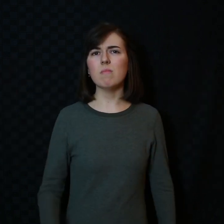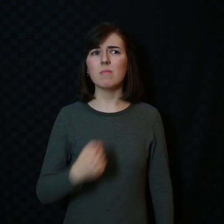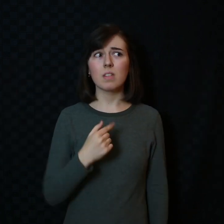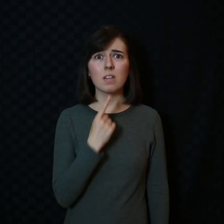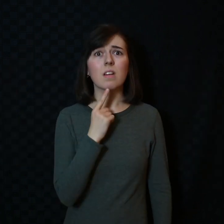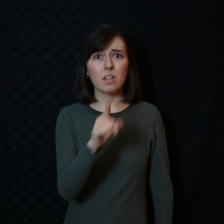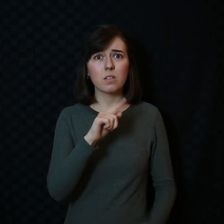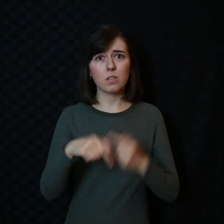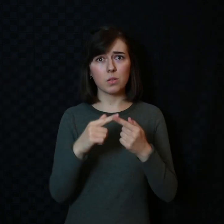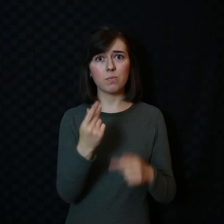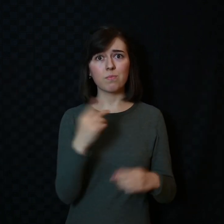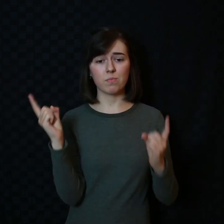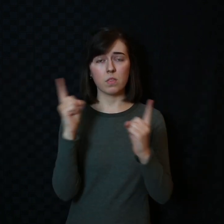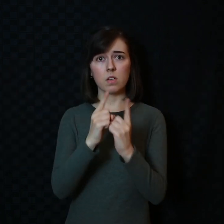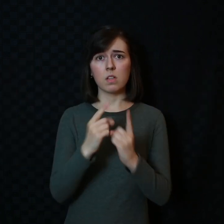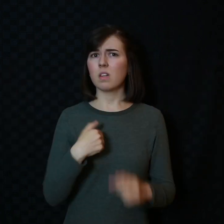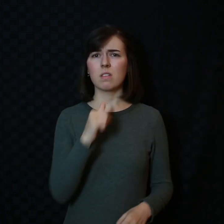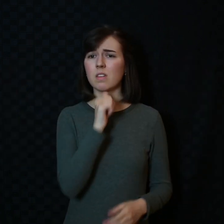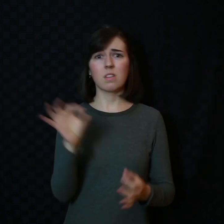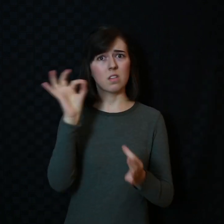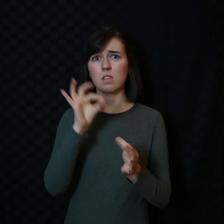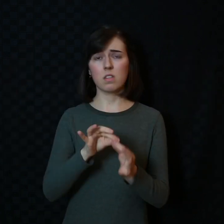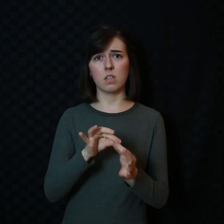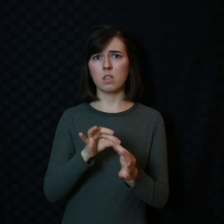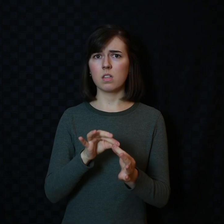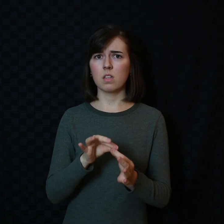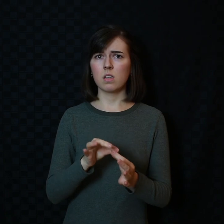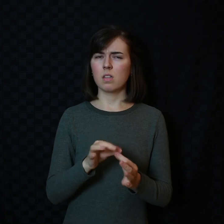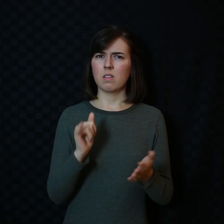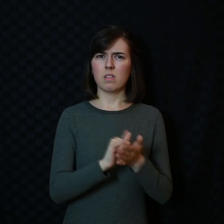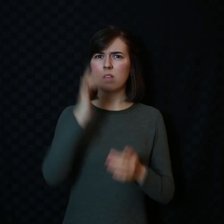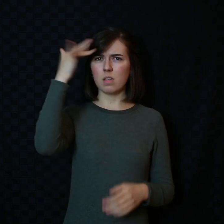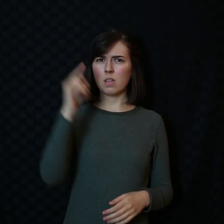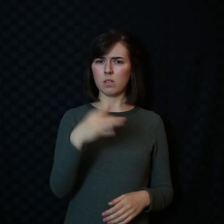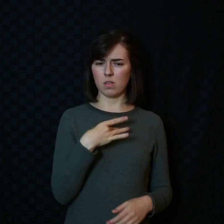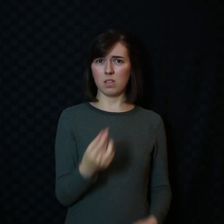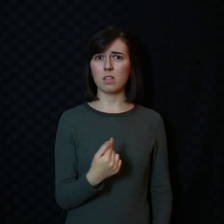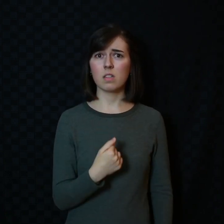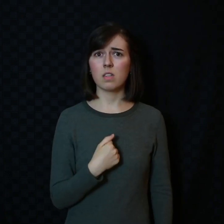I tell-you when we meet I not perfect, that why you like me